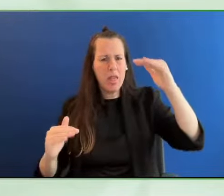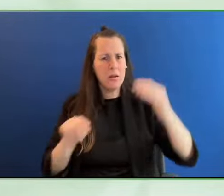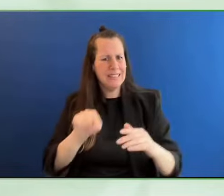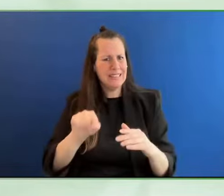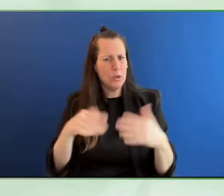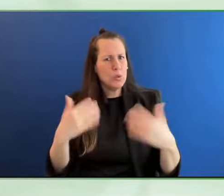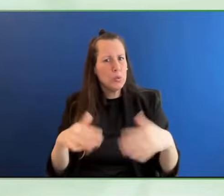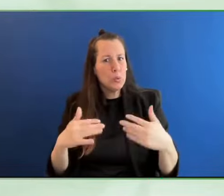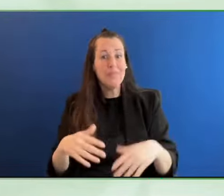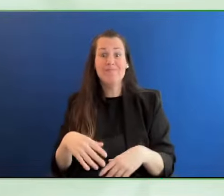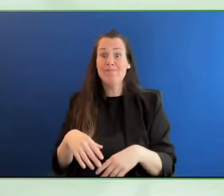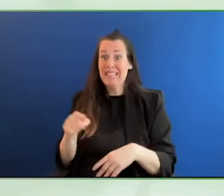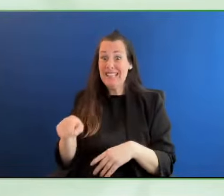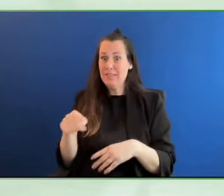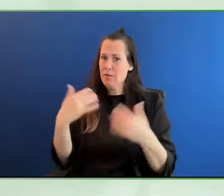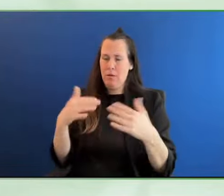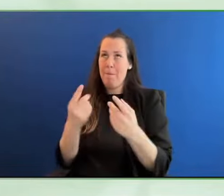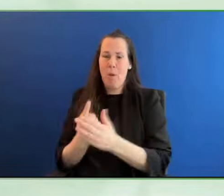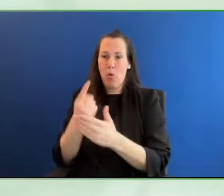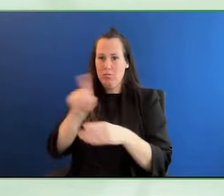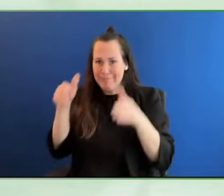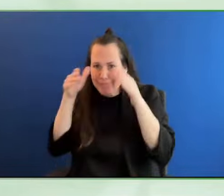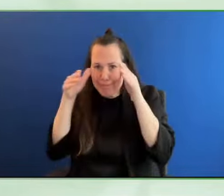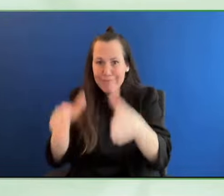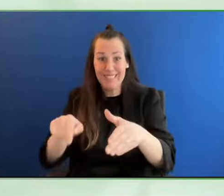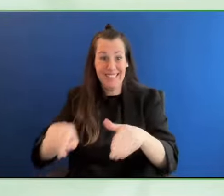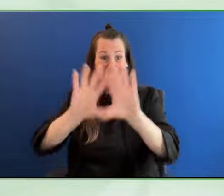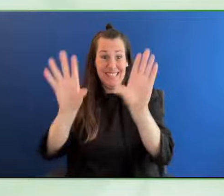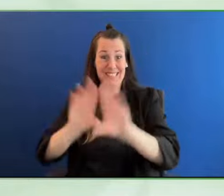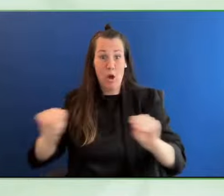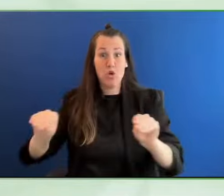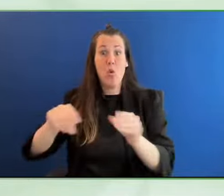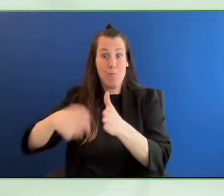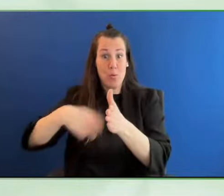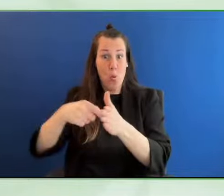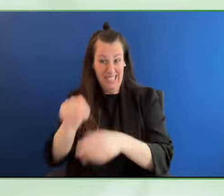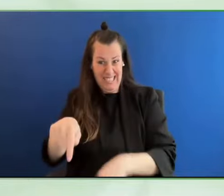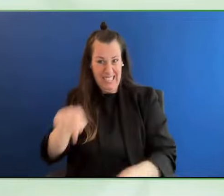It is one of the opportunities we talk a lot about that Indeed, education is universal